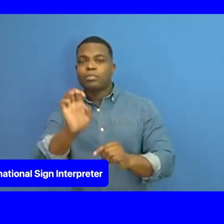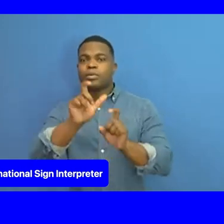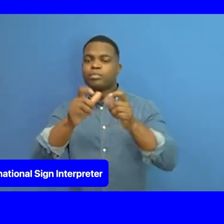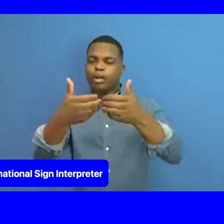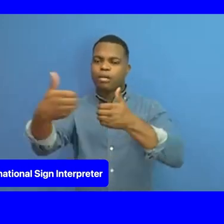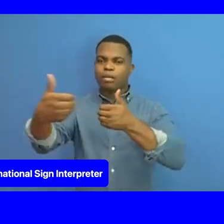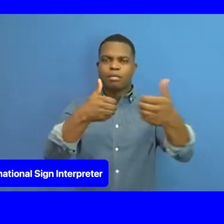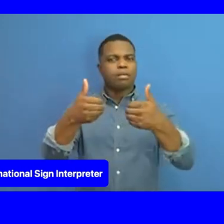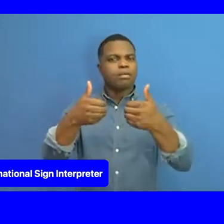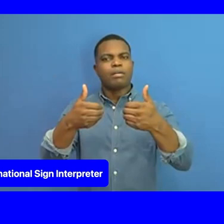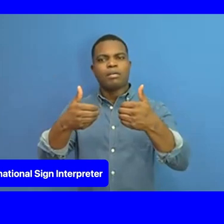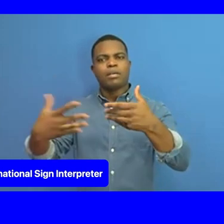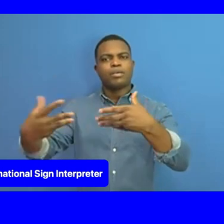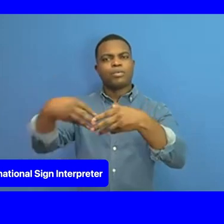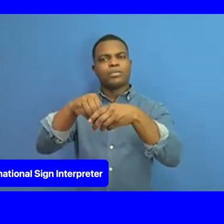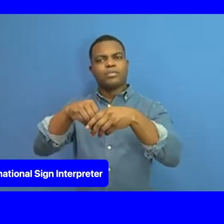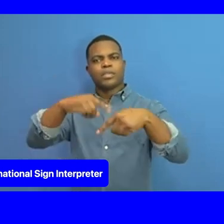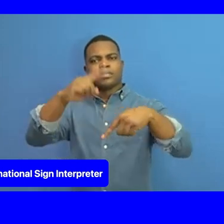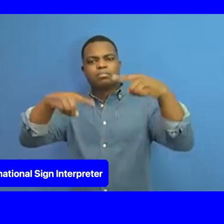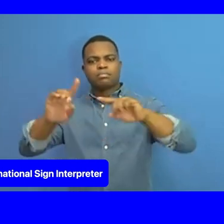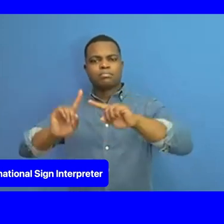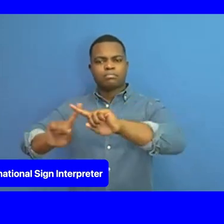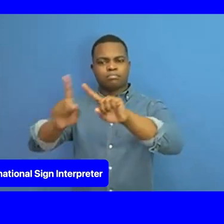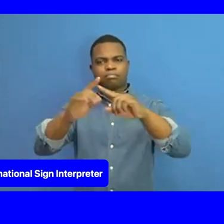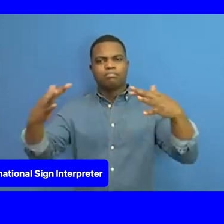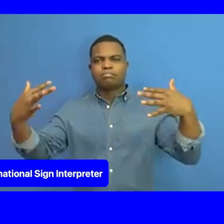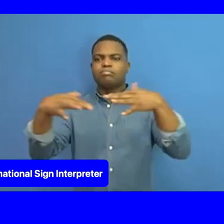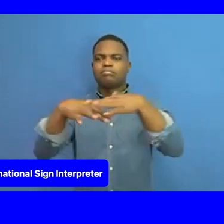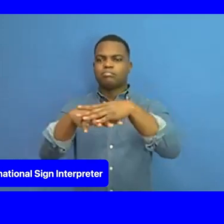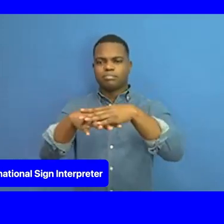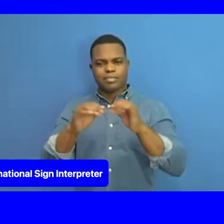different ways in the arts and the Perform Euro pilot,